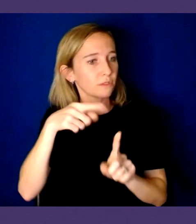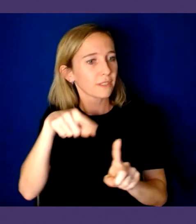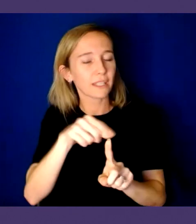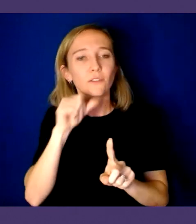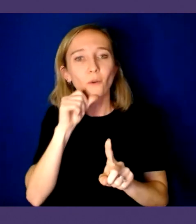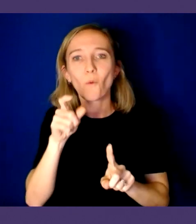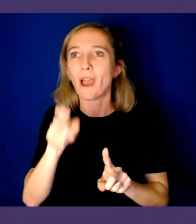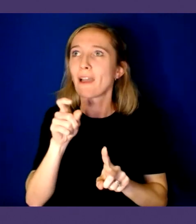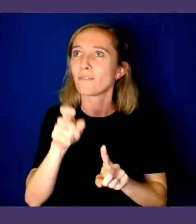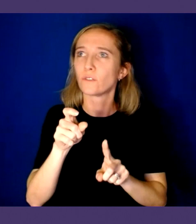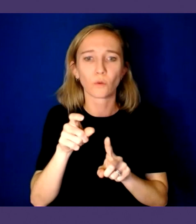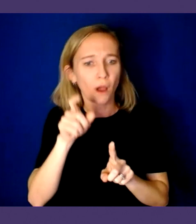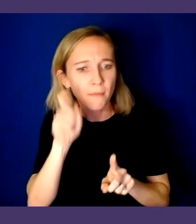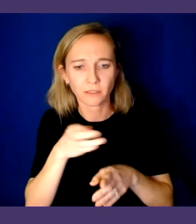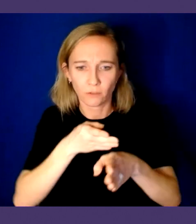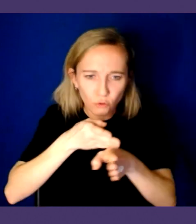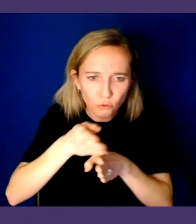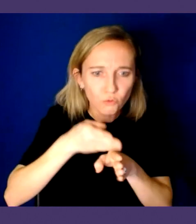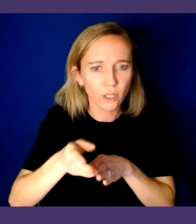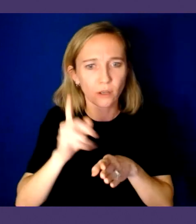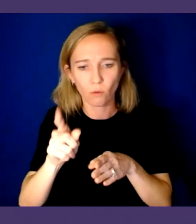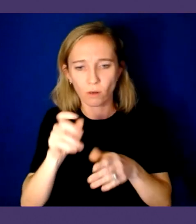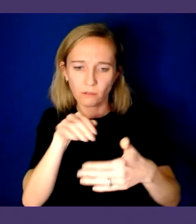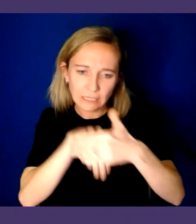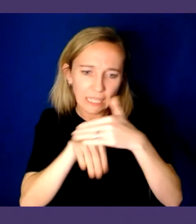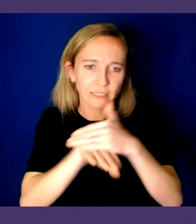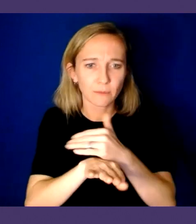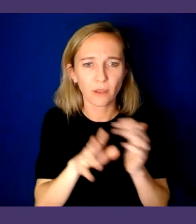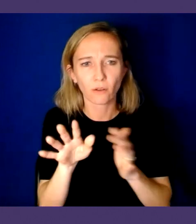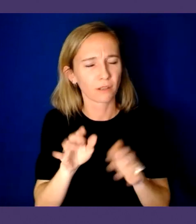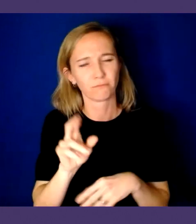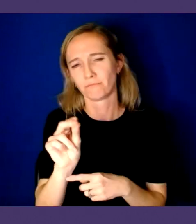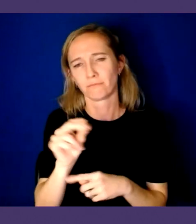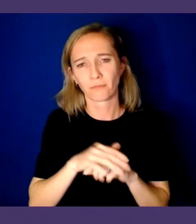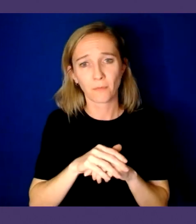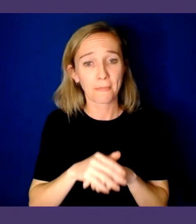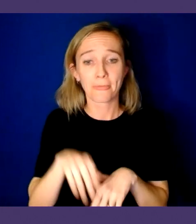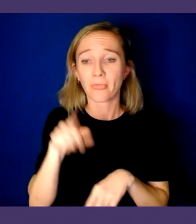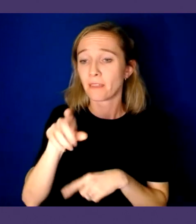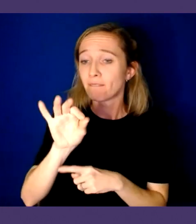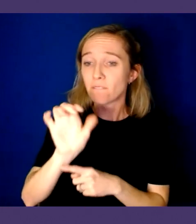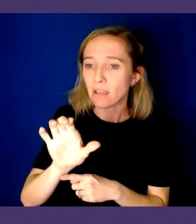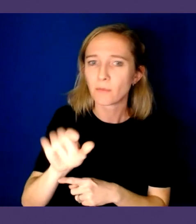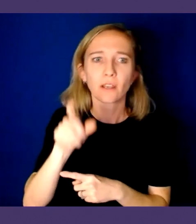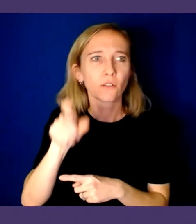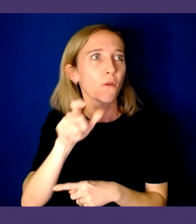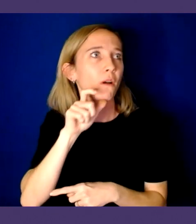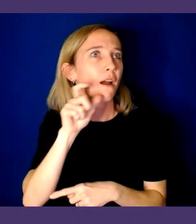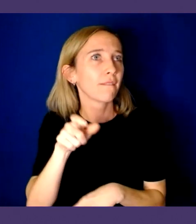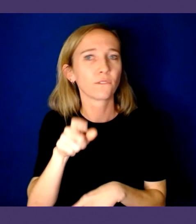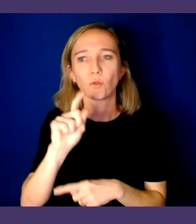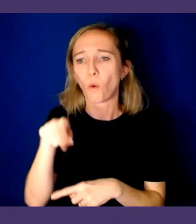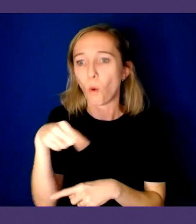they want to engage with our materials. Our faculty don't have to only teach about accessibility or